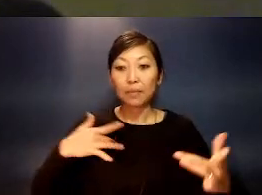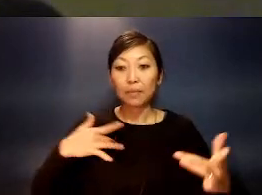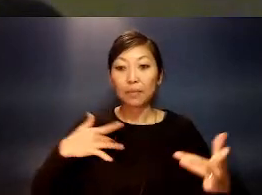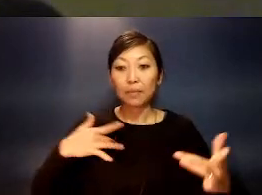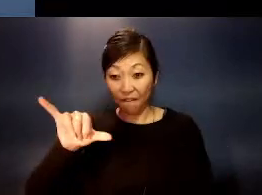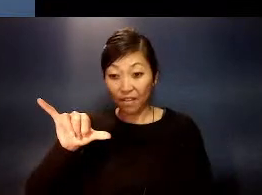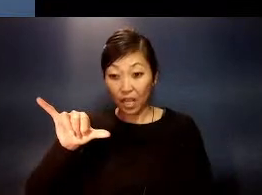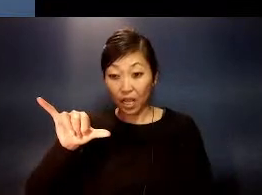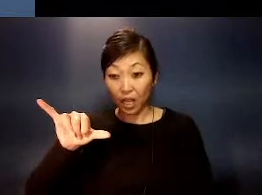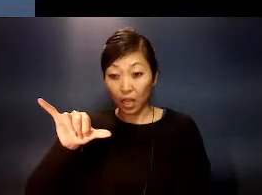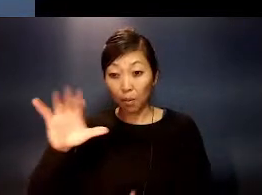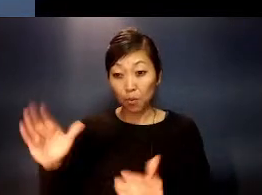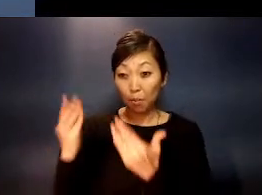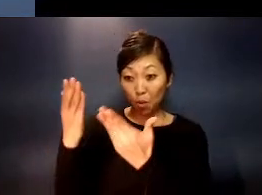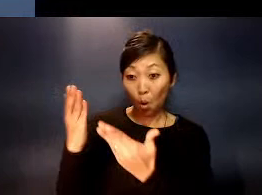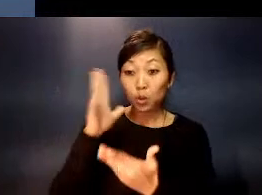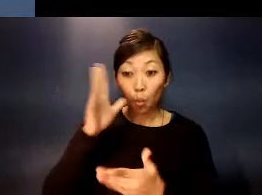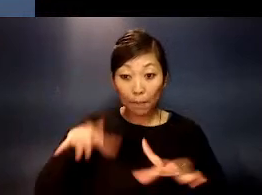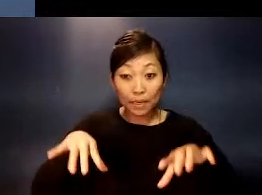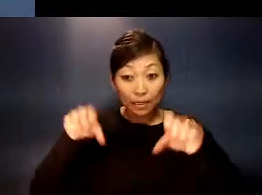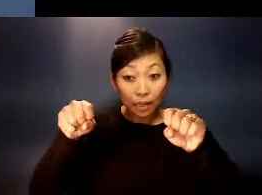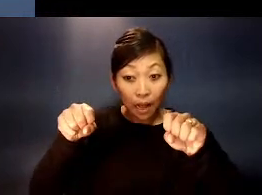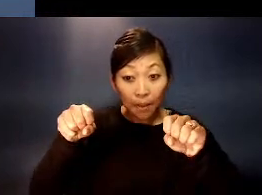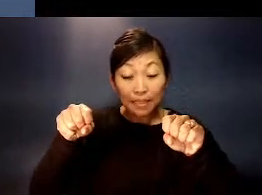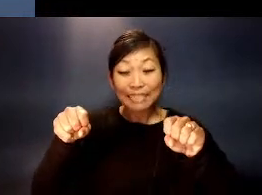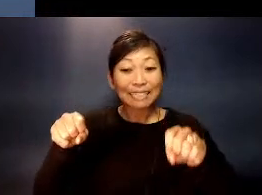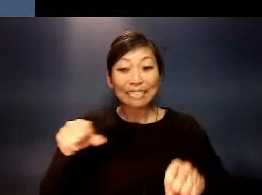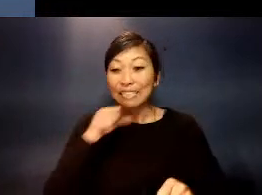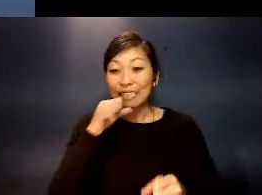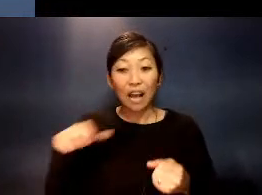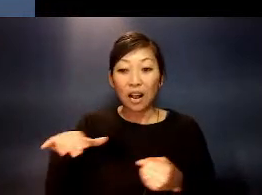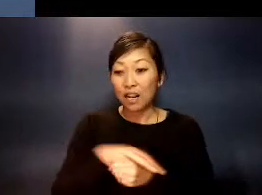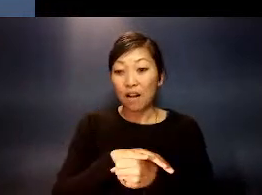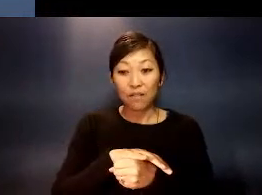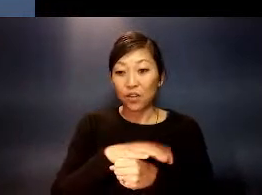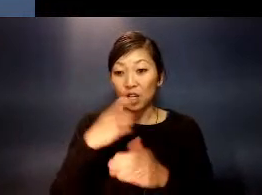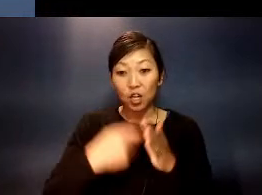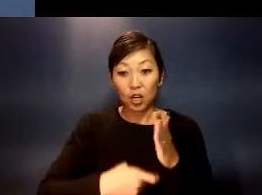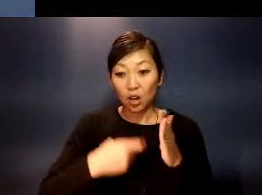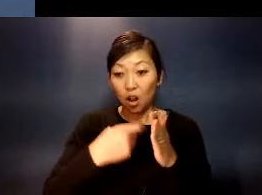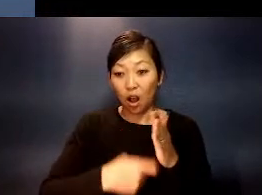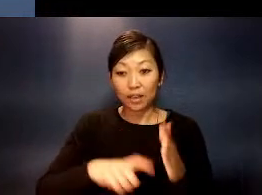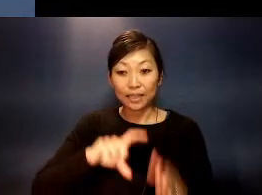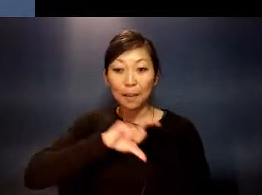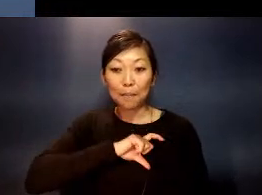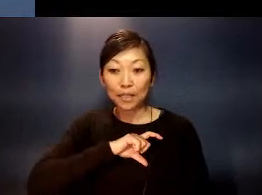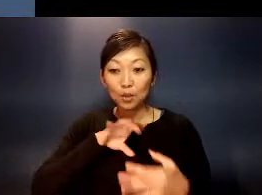UP FOR CONCERNING BUDGET RISK FOR FUTURE YEARS, ESPECIALLY SINCE I WON'T BE HERE, I DIDN'T FEEL COMFORTABLE WITH THE AMOUNT OF RISK THAT WAS PROPOSED